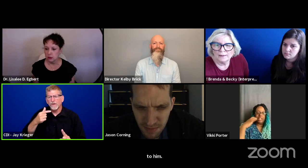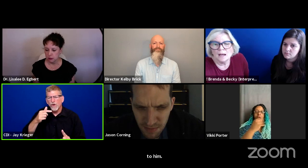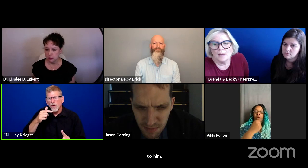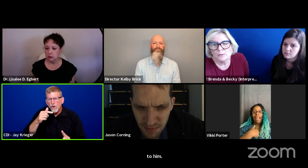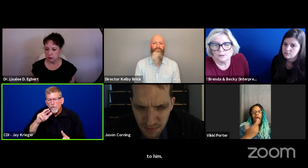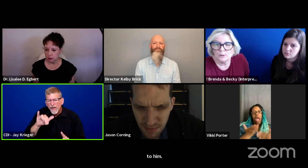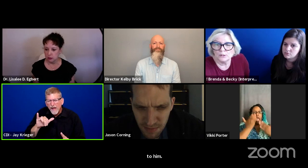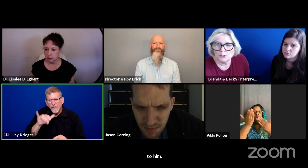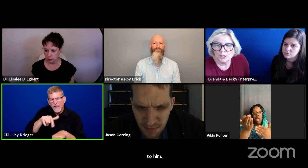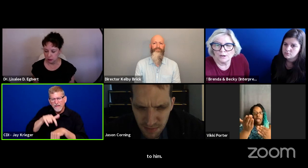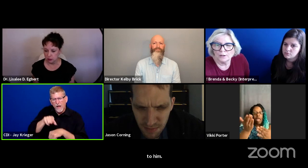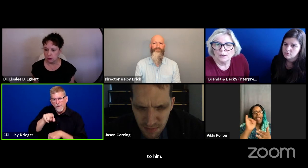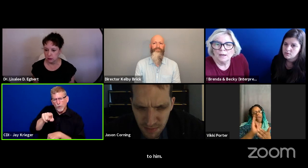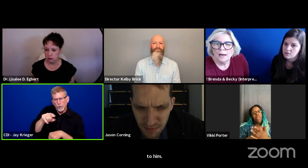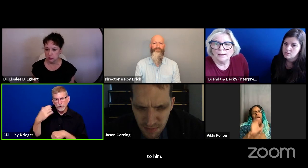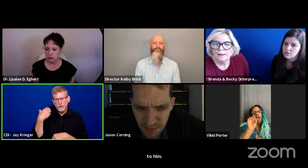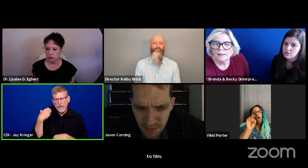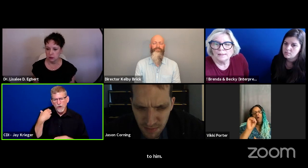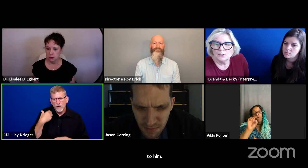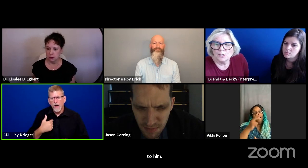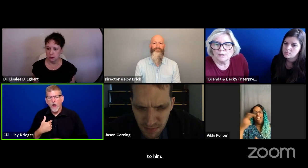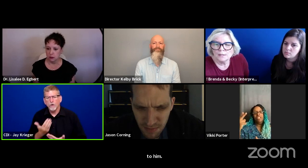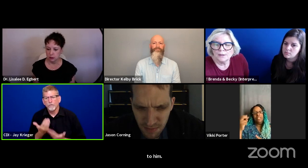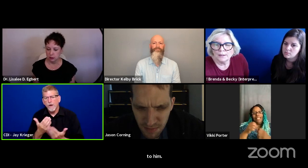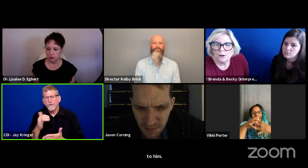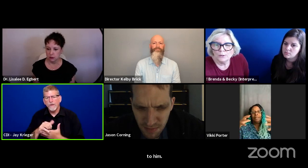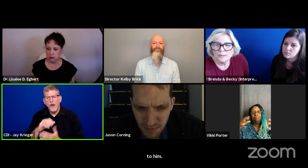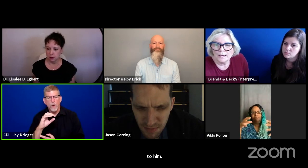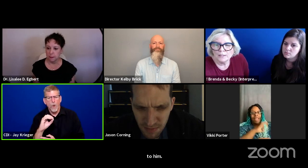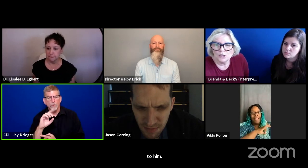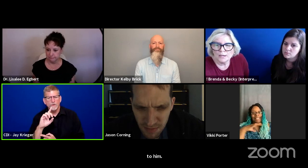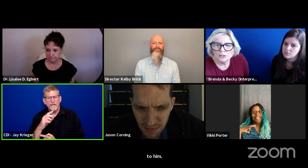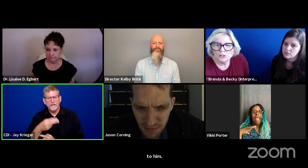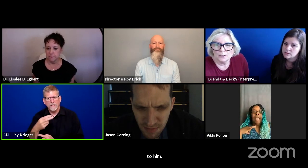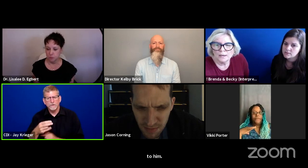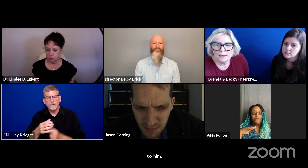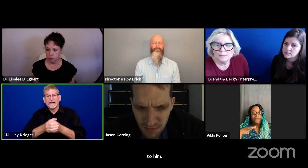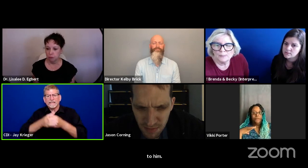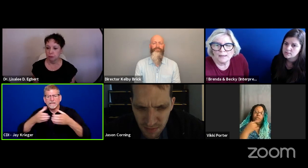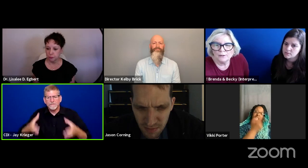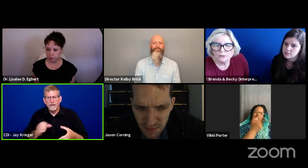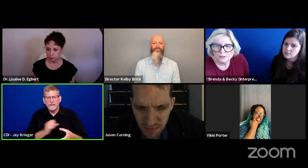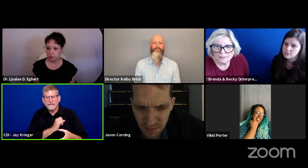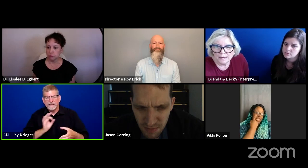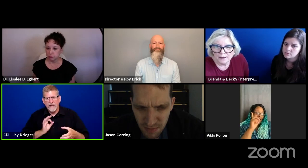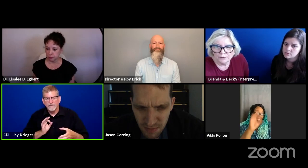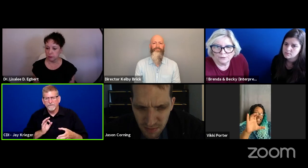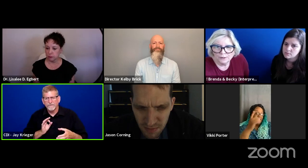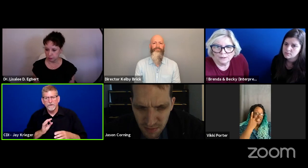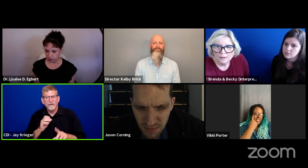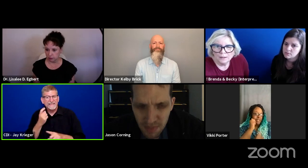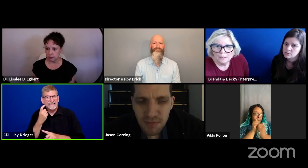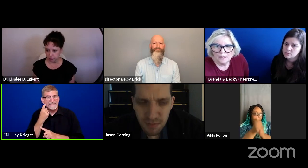at the time the Chair, I suggested that ODHH expand their staff.